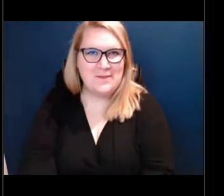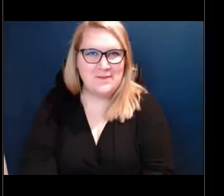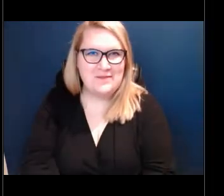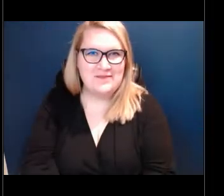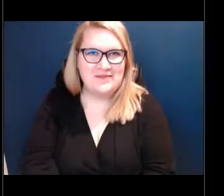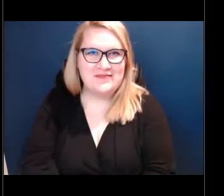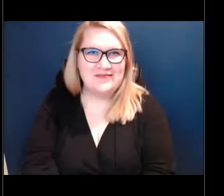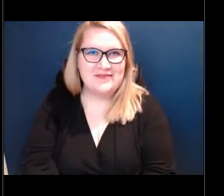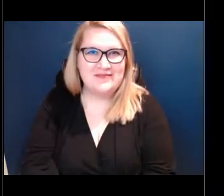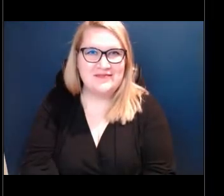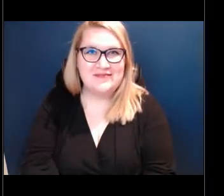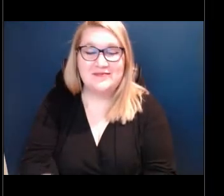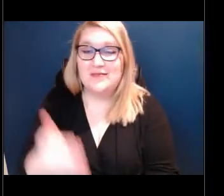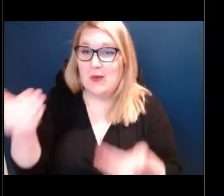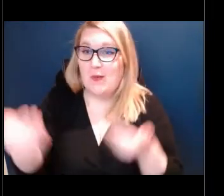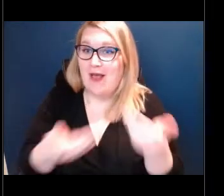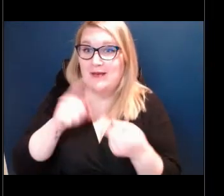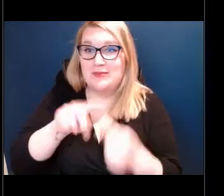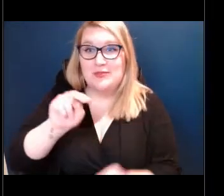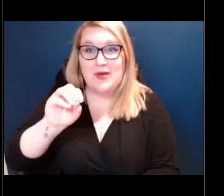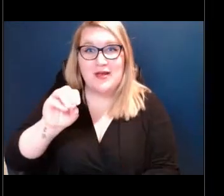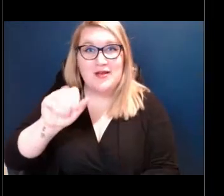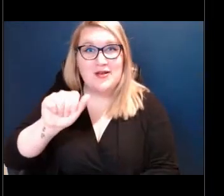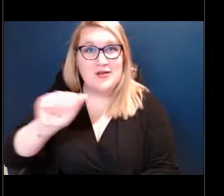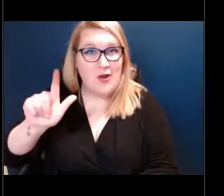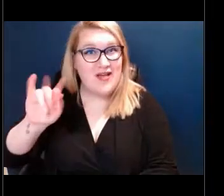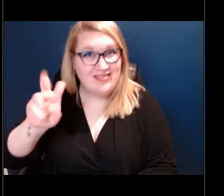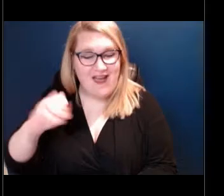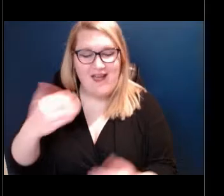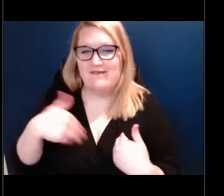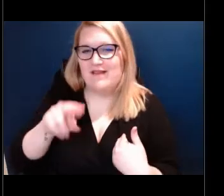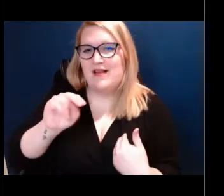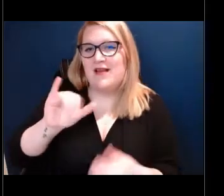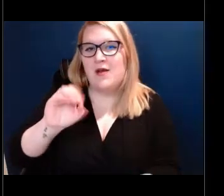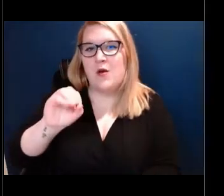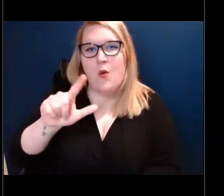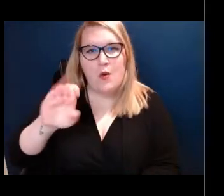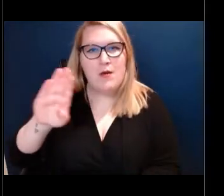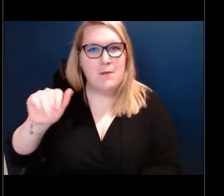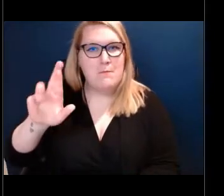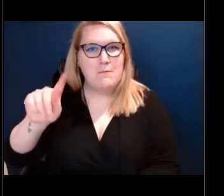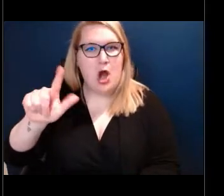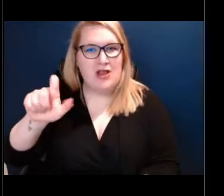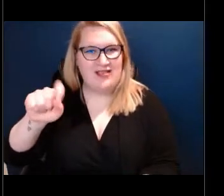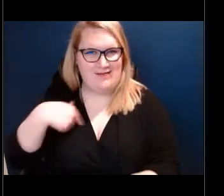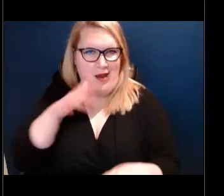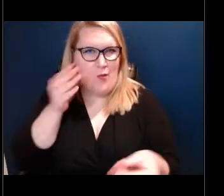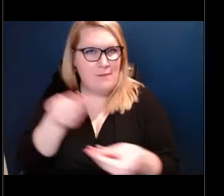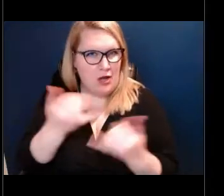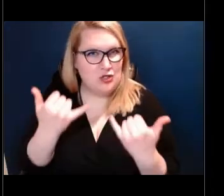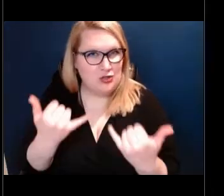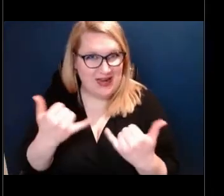Welcome to NOAA Live. My name is Nicole Bartlett, and I'm going to be moderating today's webinar. This series is sponsored by